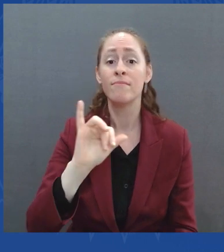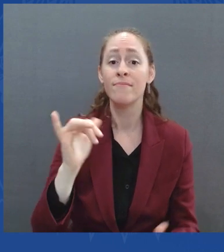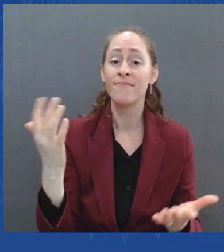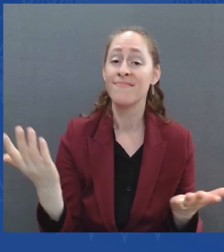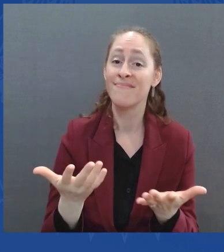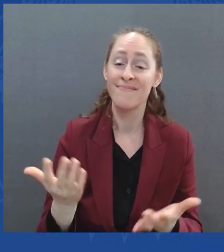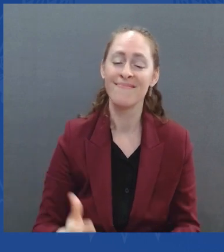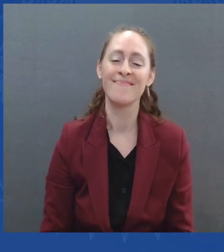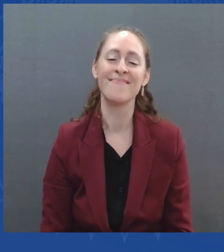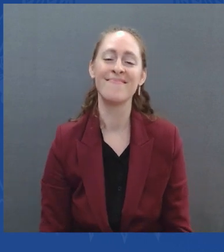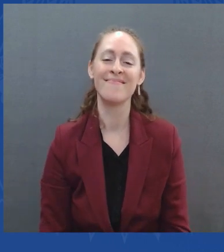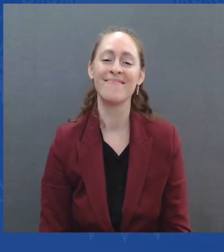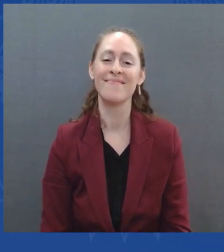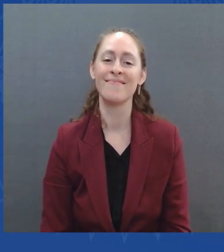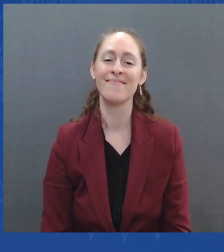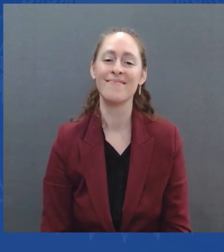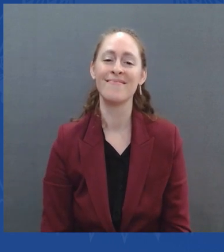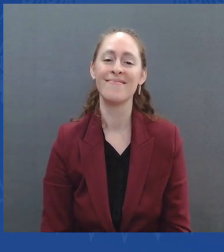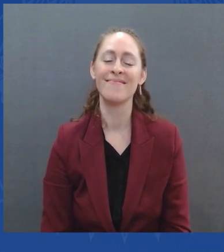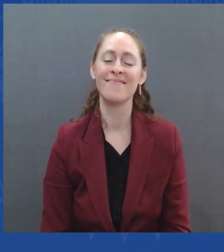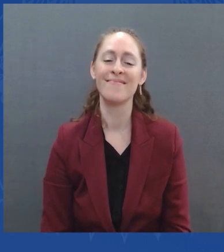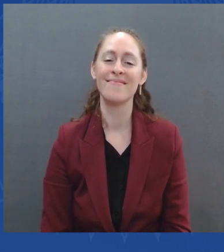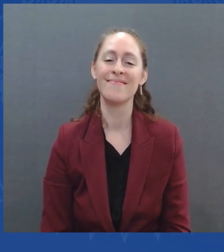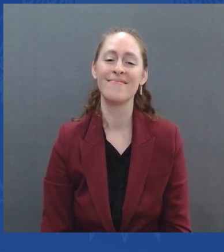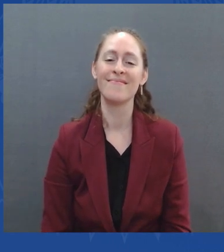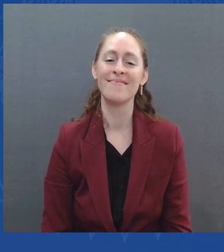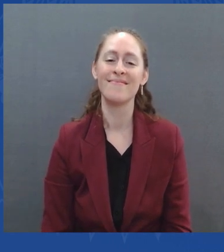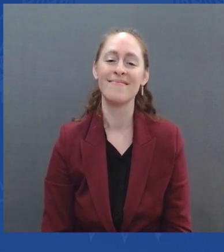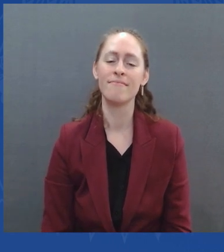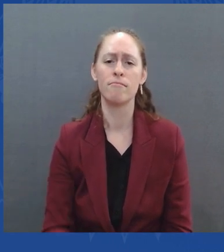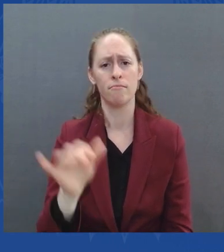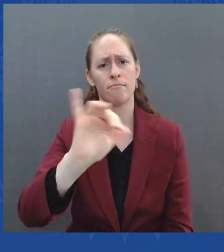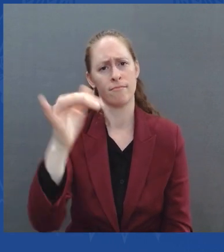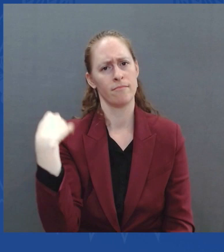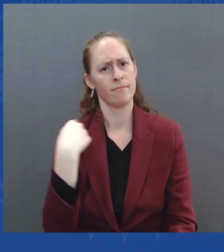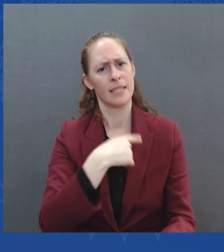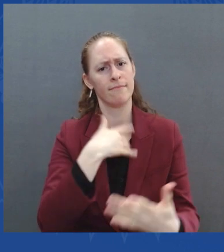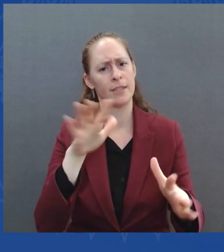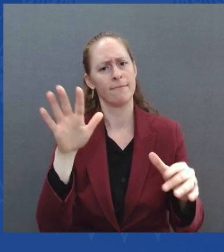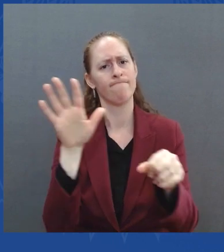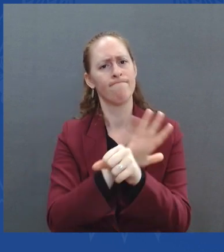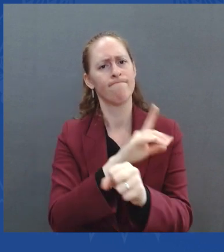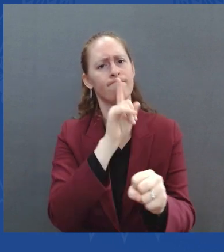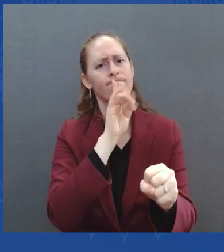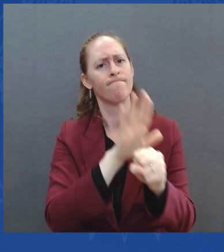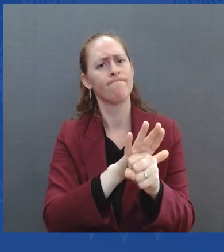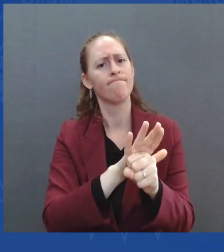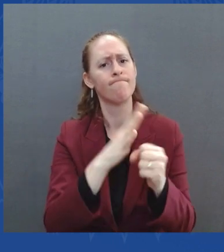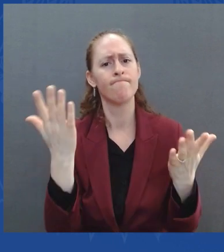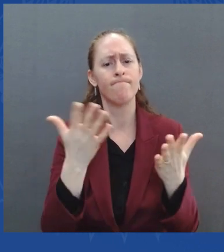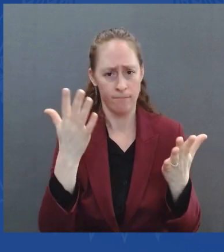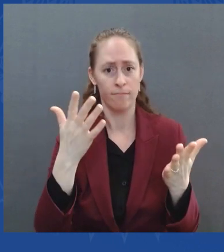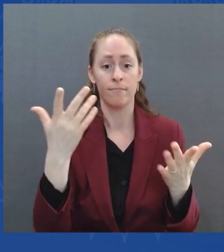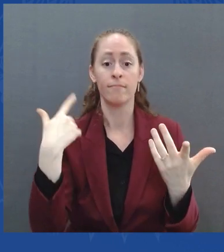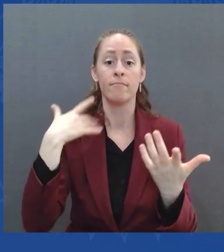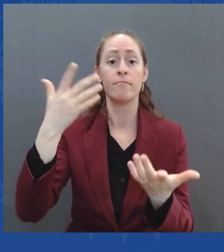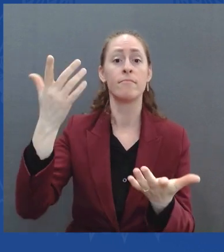and committed we would send to -- free -- to -- COVID-19 tests directly to people's homes,